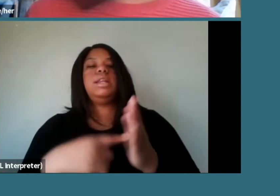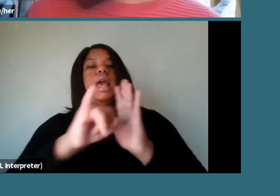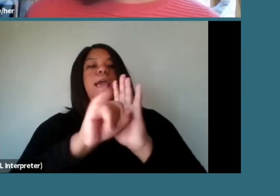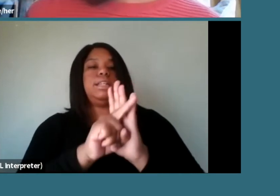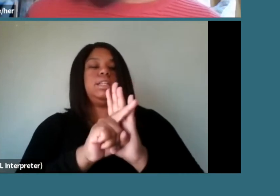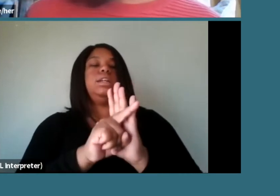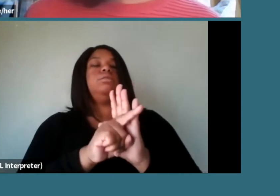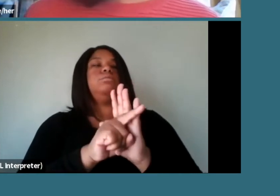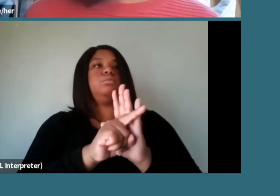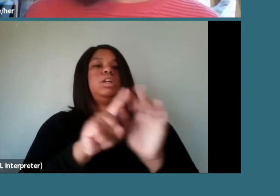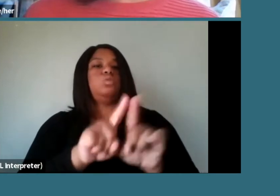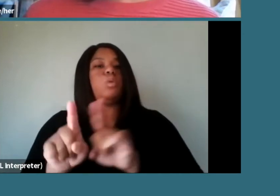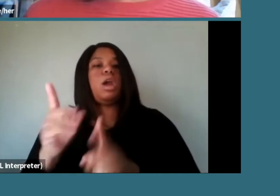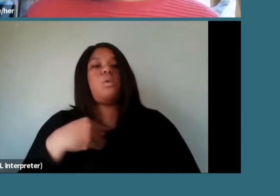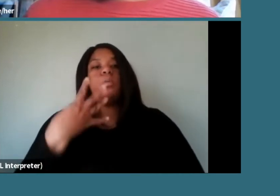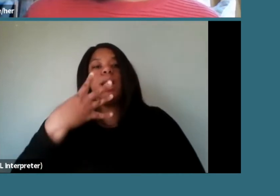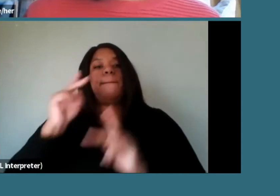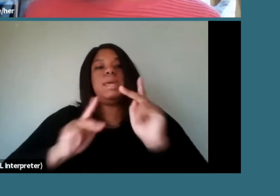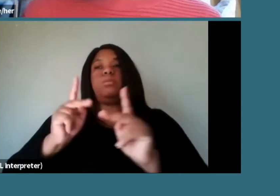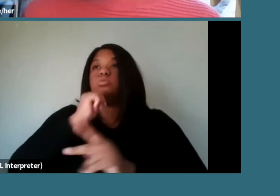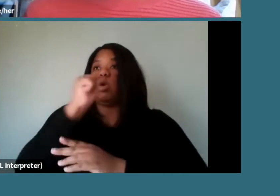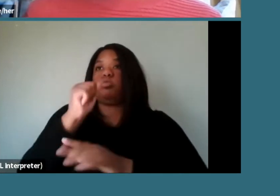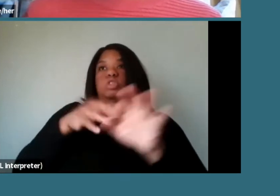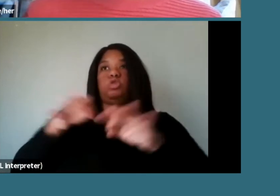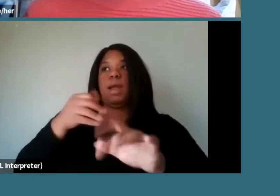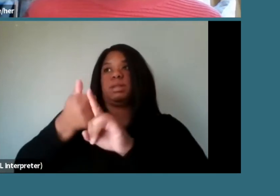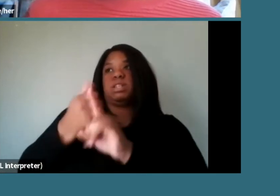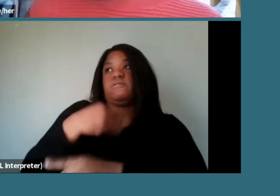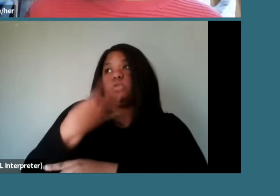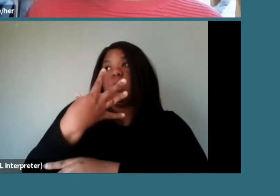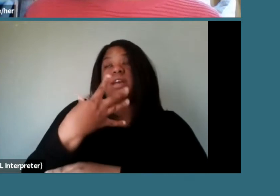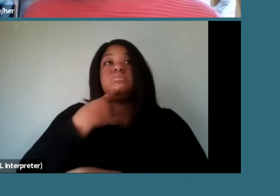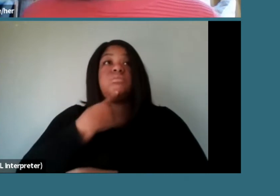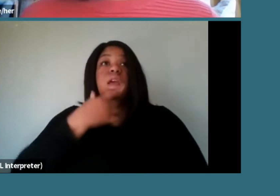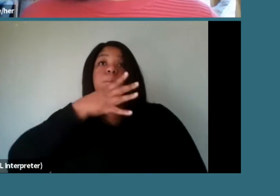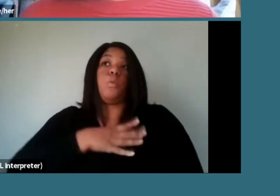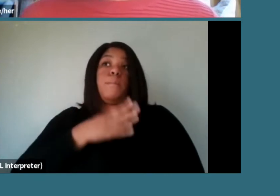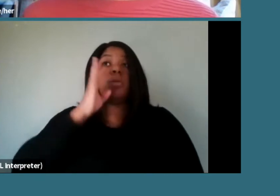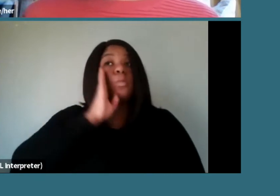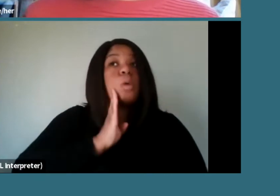this where white people don't describe themselves as white. They'll say I'm a woman with brown hair and a woman with blonde hair.